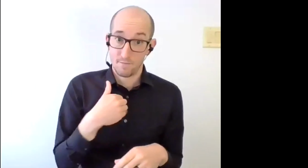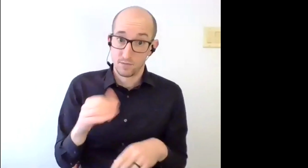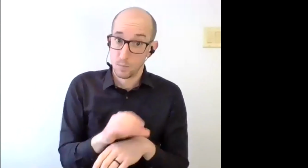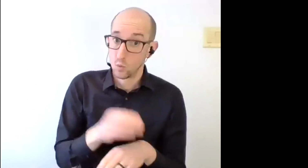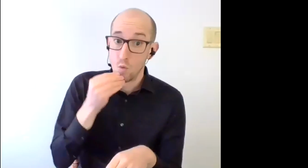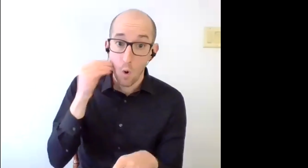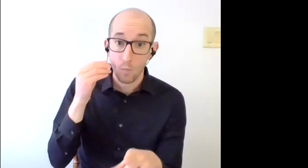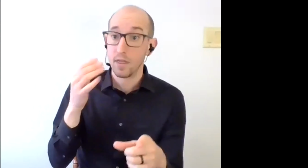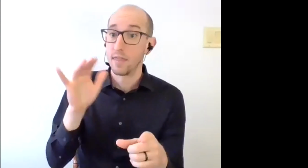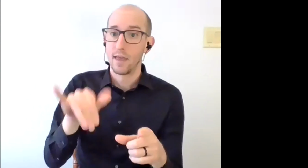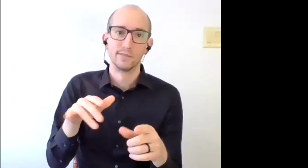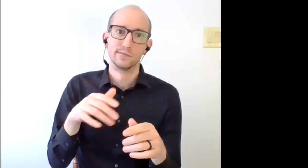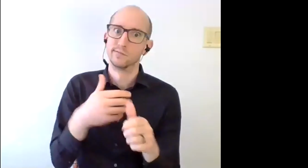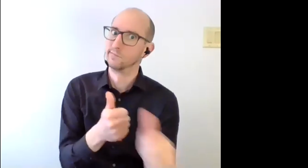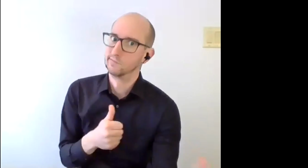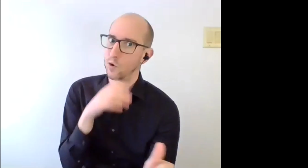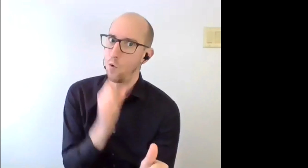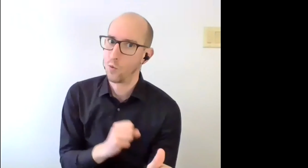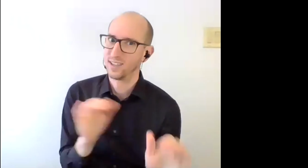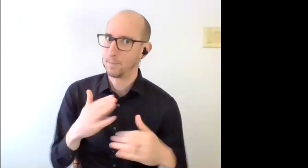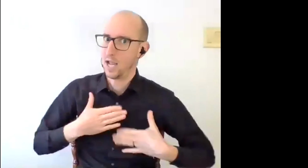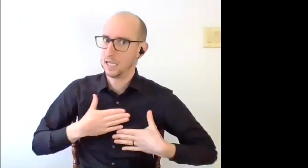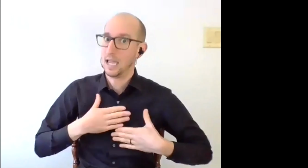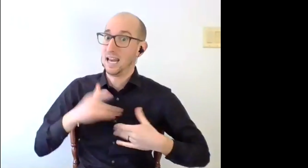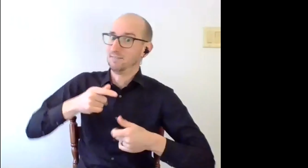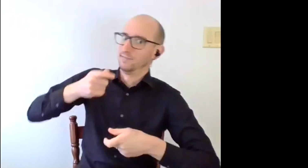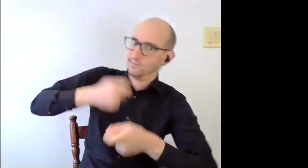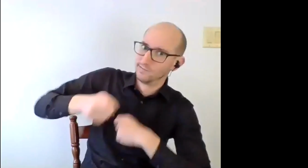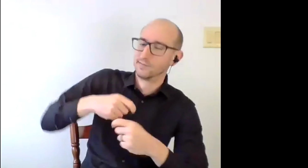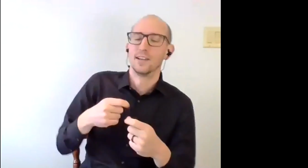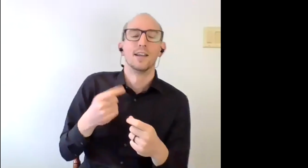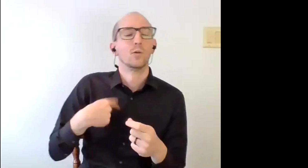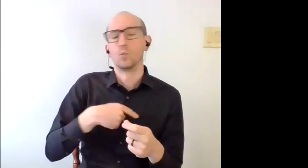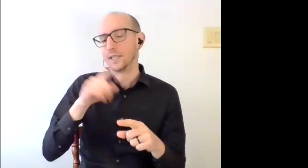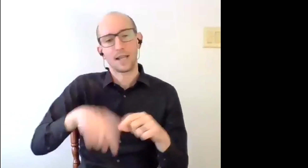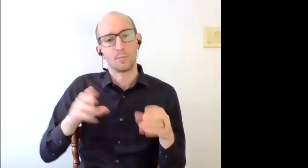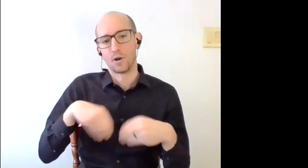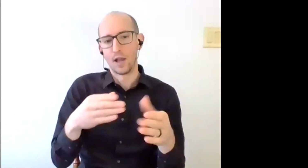We are not going to be able to provide everyone, if you have a computer at home that is, like mine,